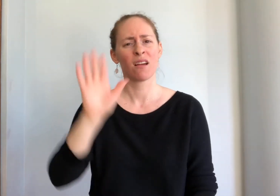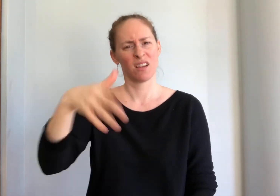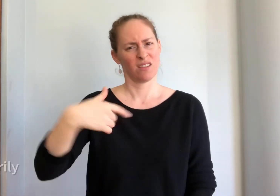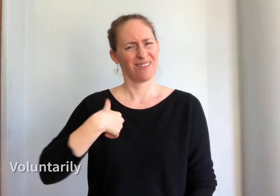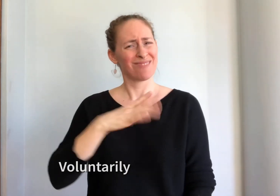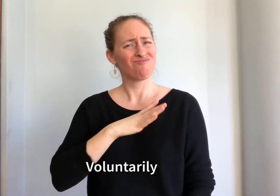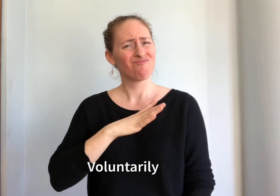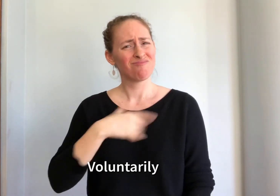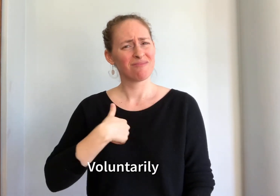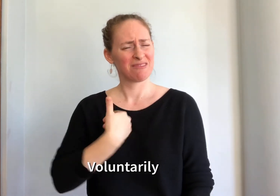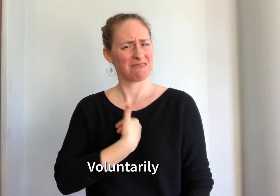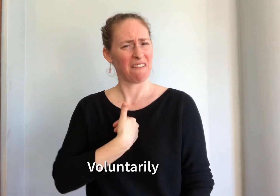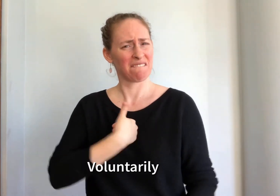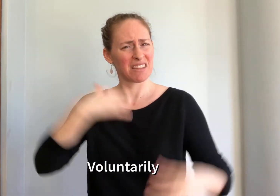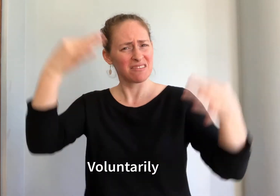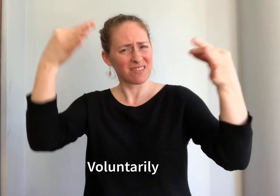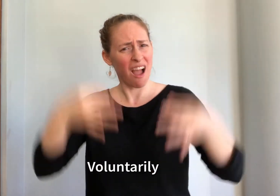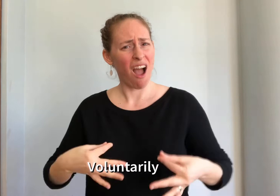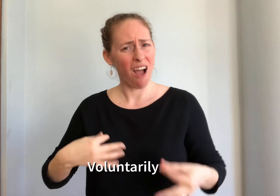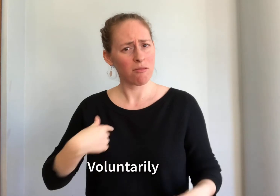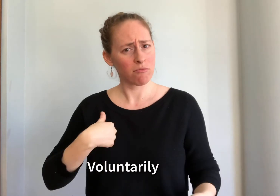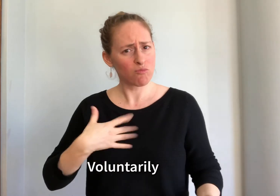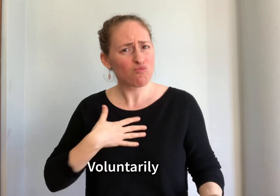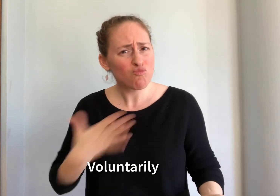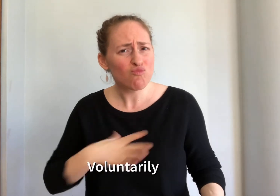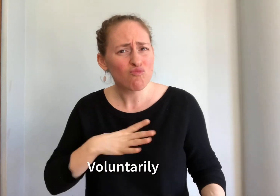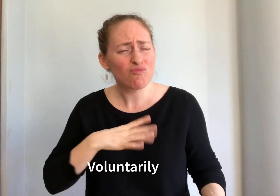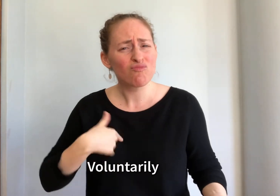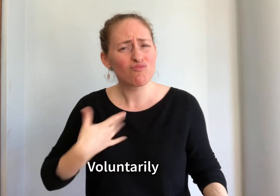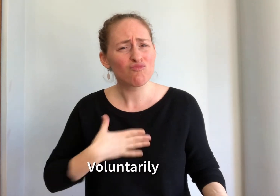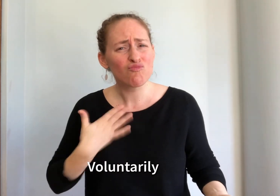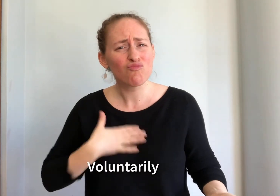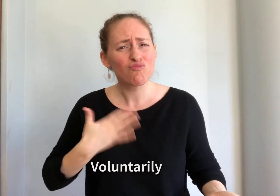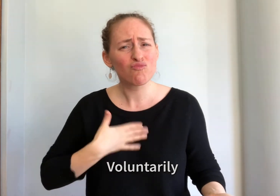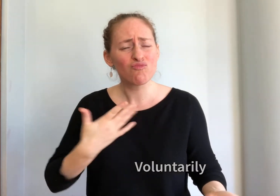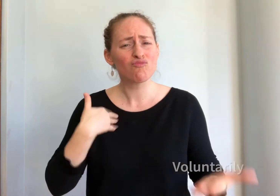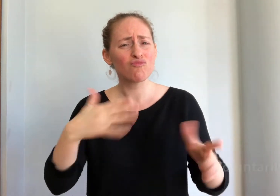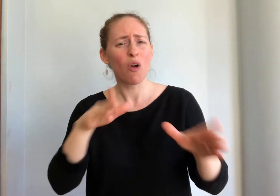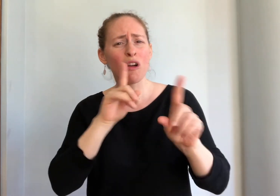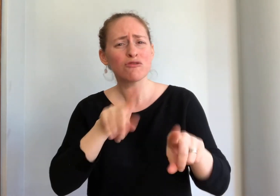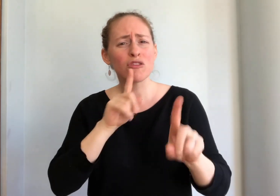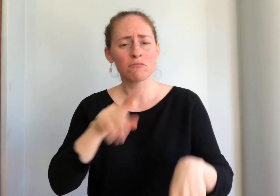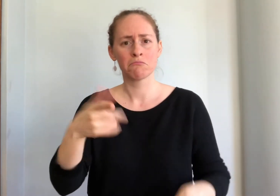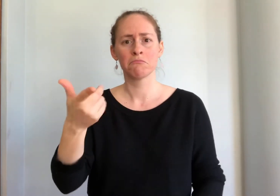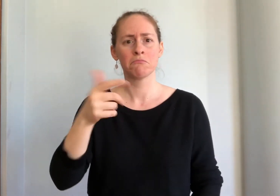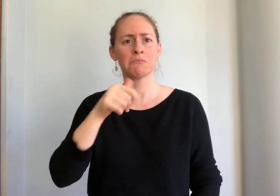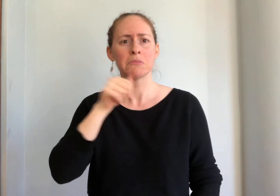If they voluntarily answer questions,